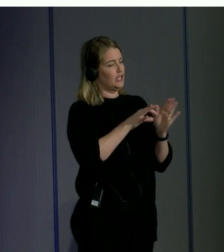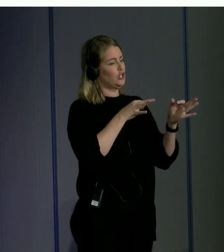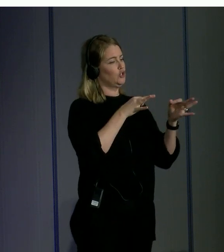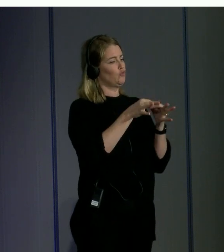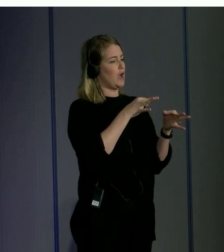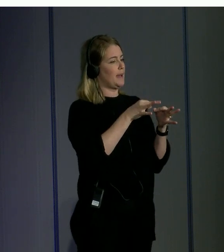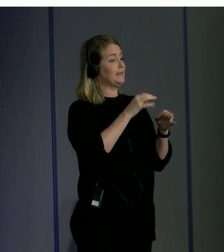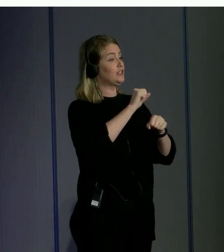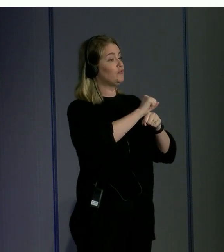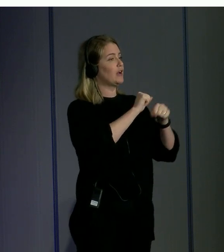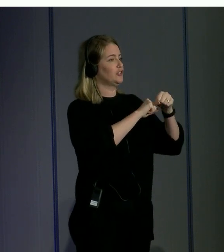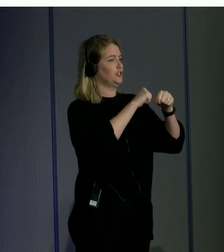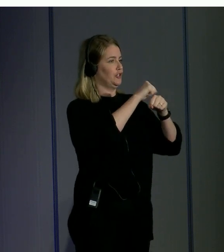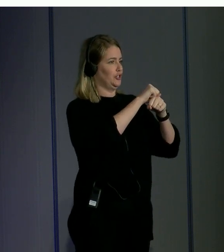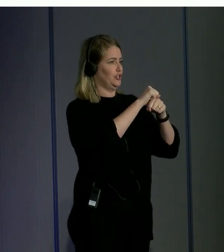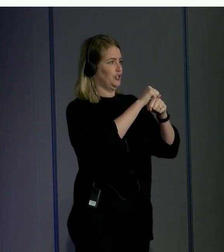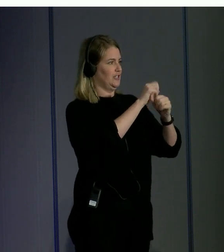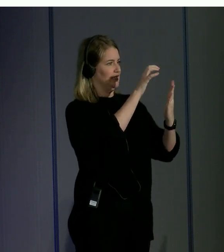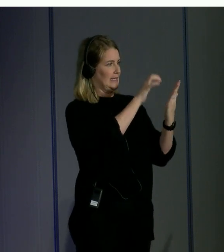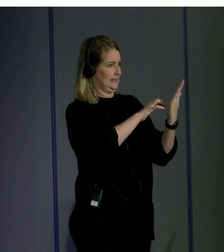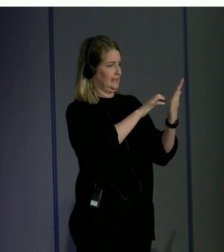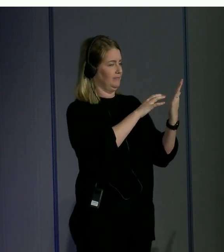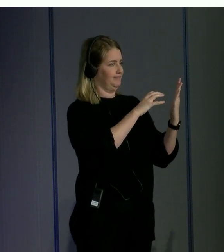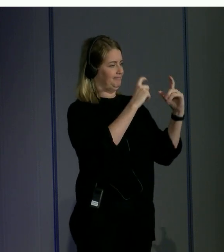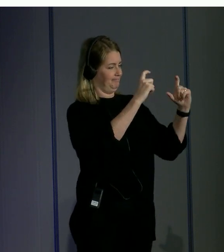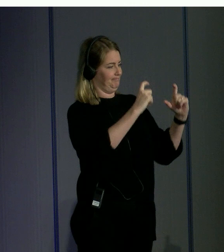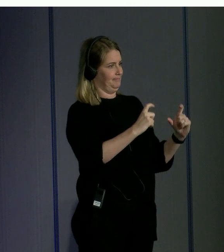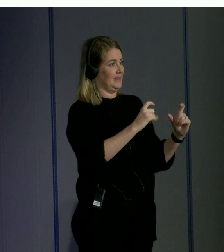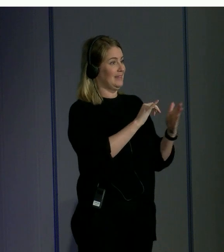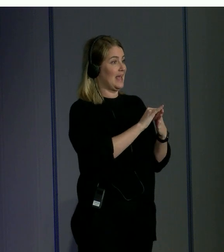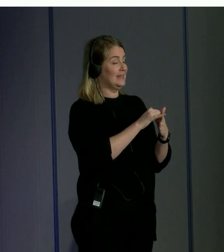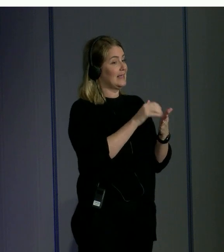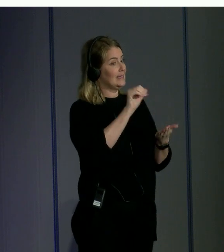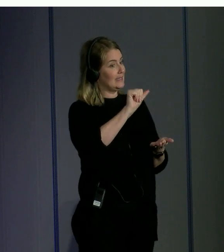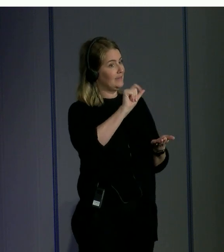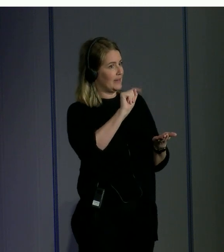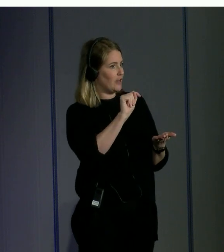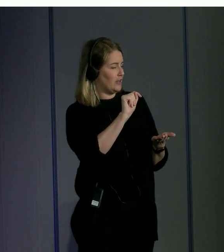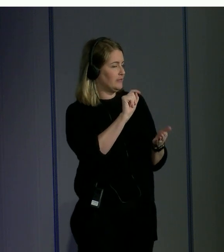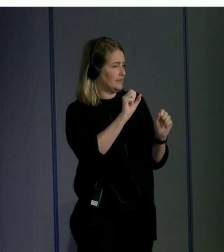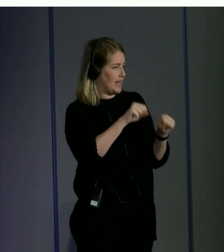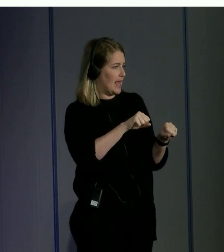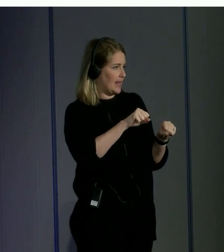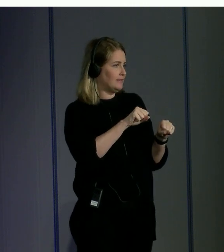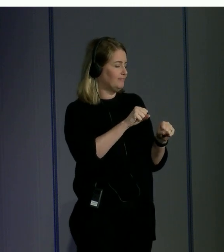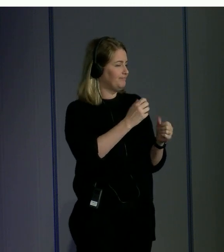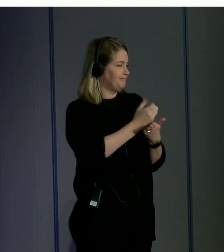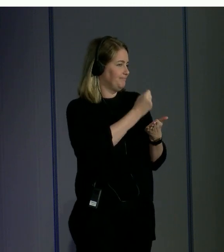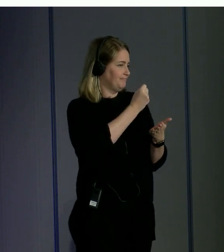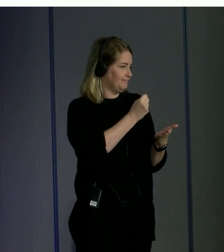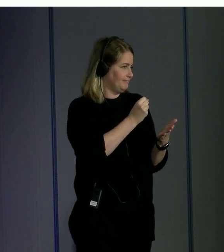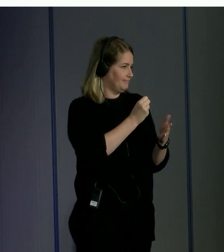structured text. This is the thing that assistive technologies can take advantage of, right?